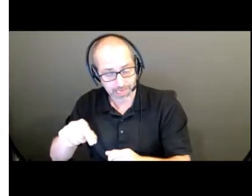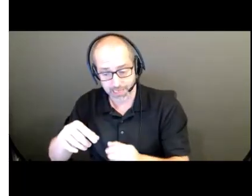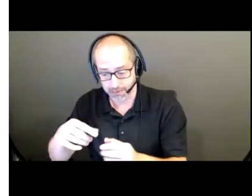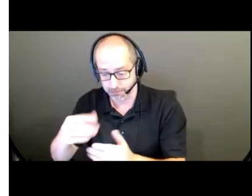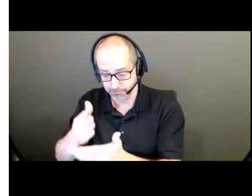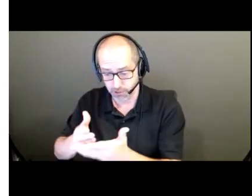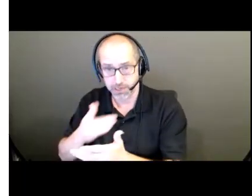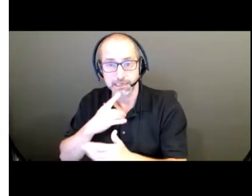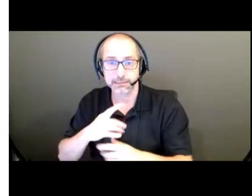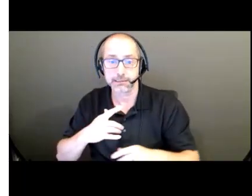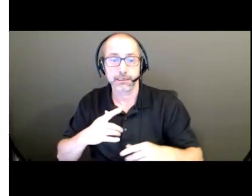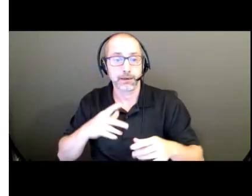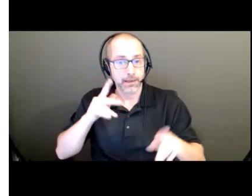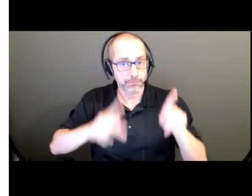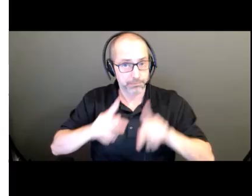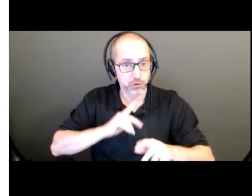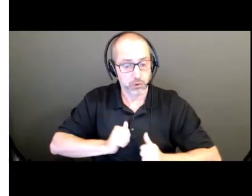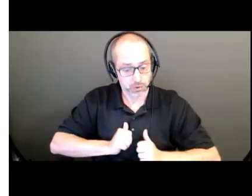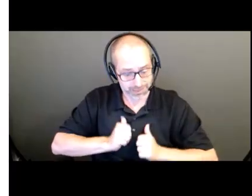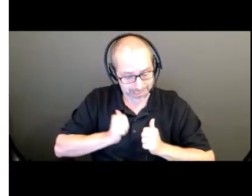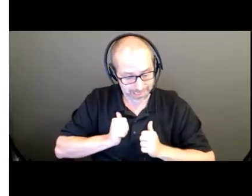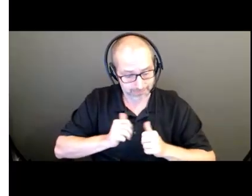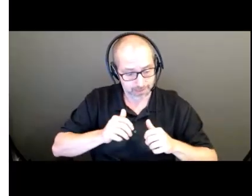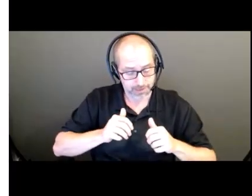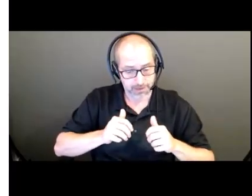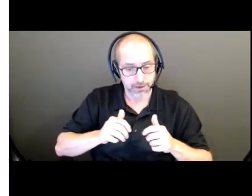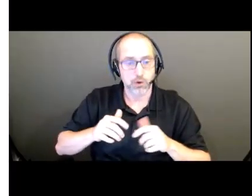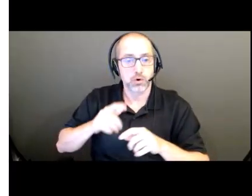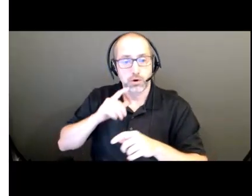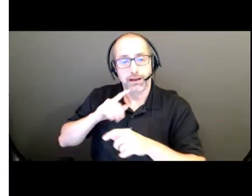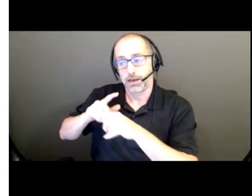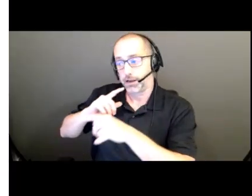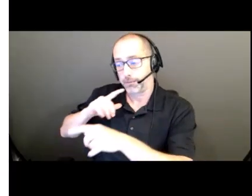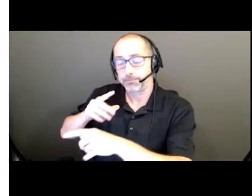residency of at least five consecutive days outside of Canada, hosted by an